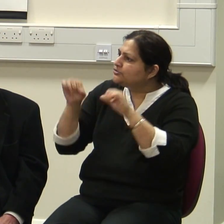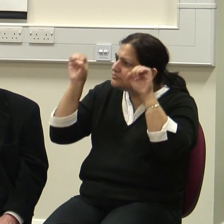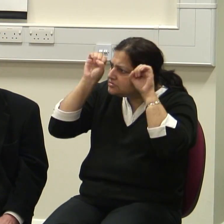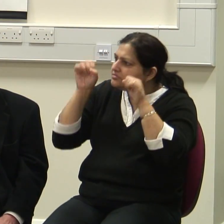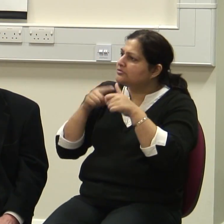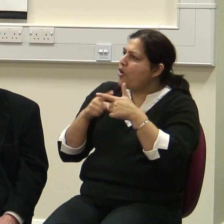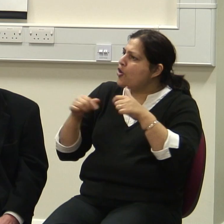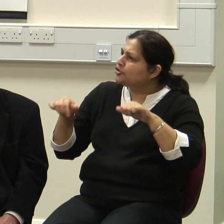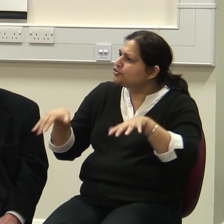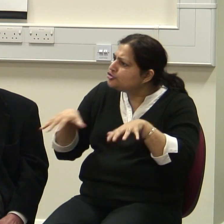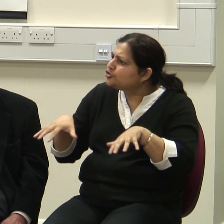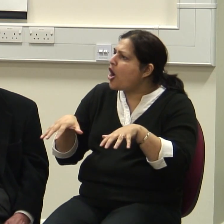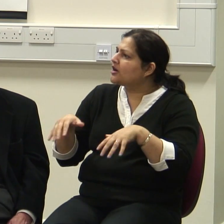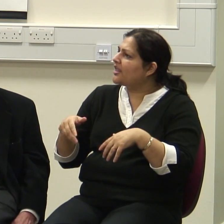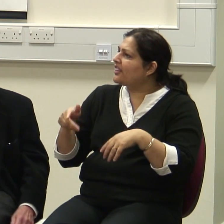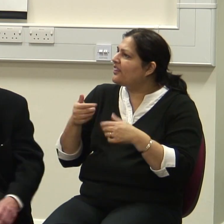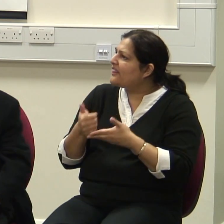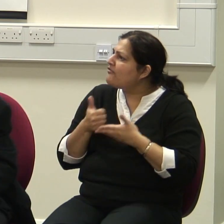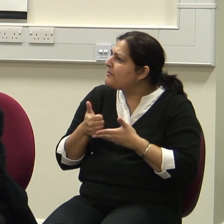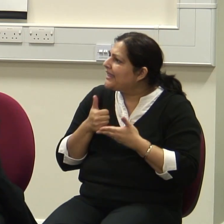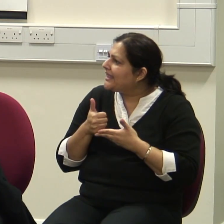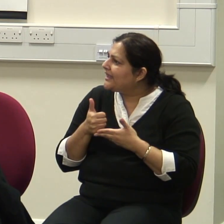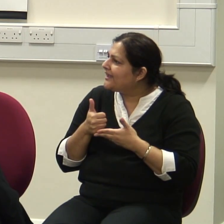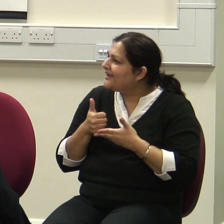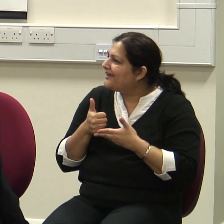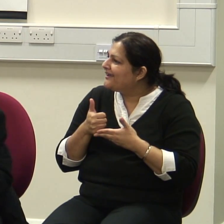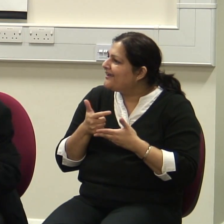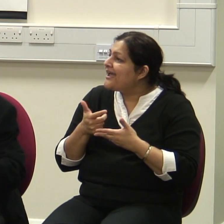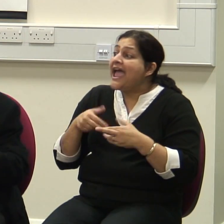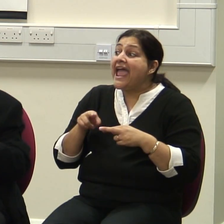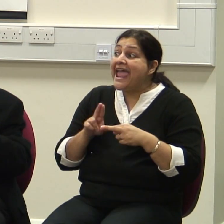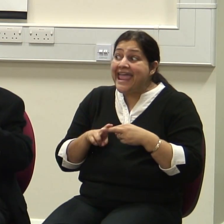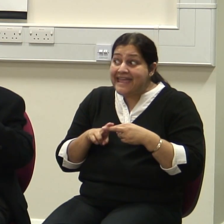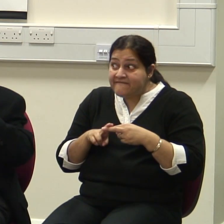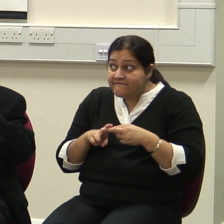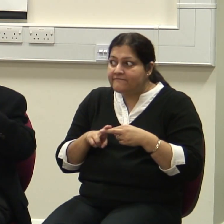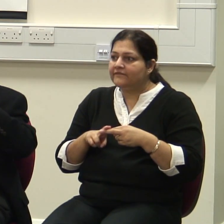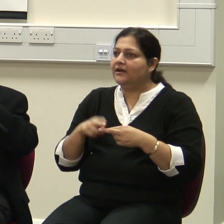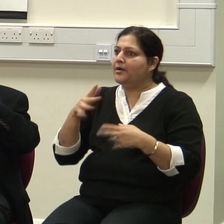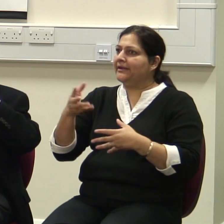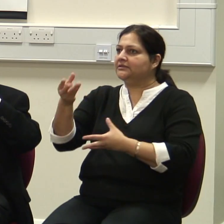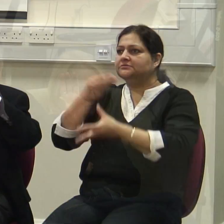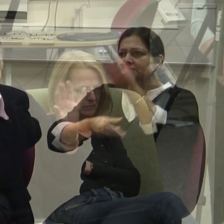which, if you had had all the information about the side effects, long term, short term,